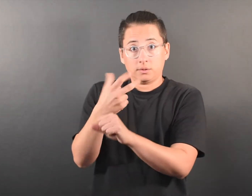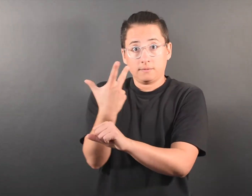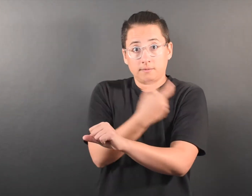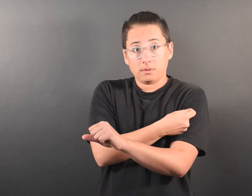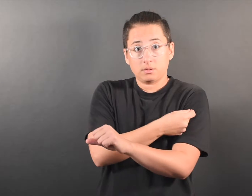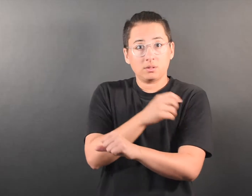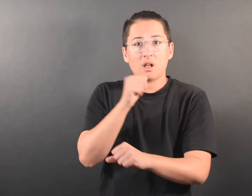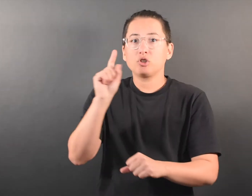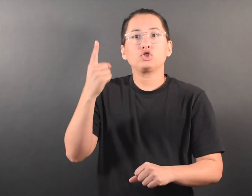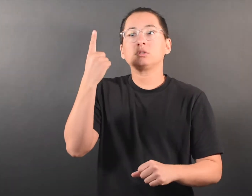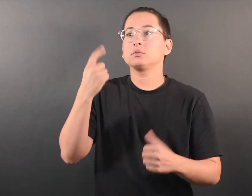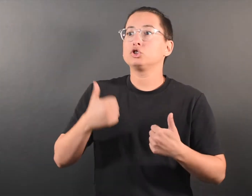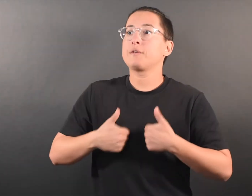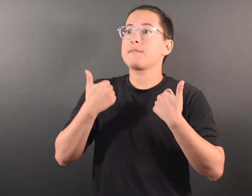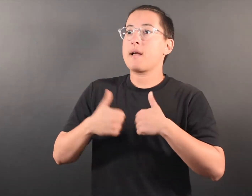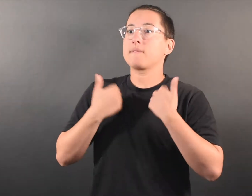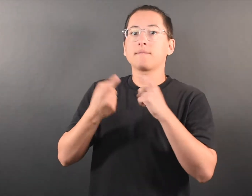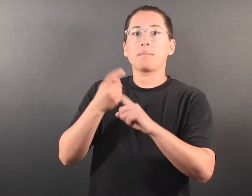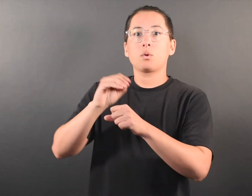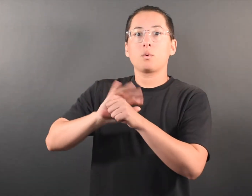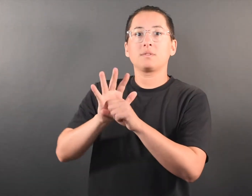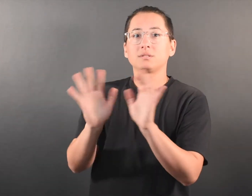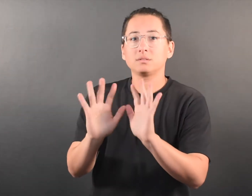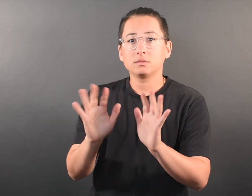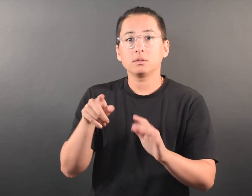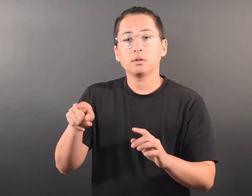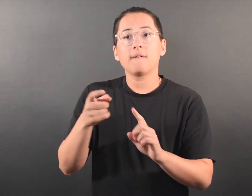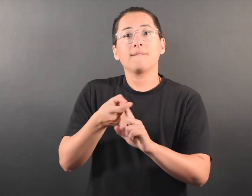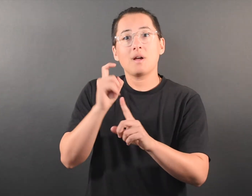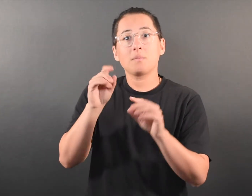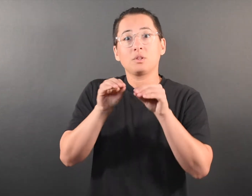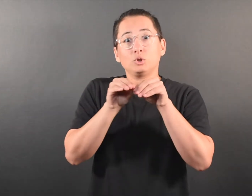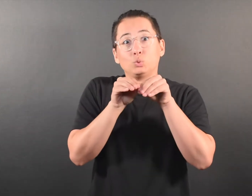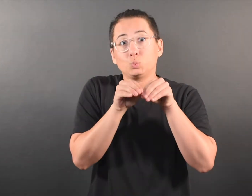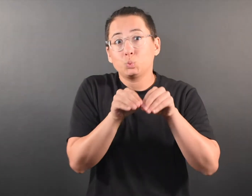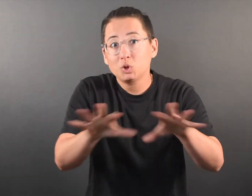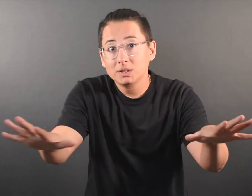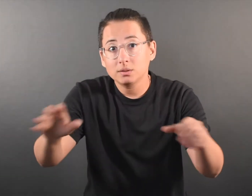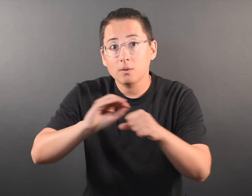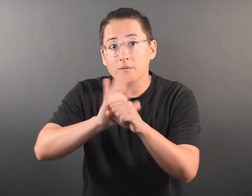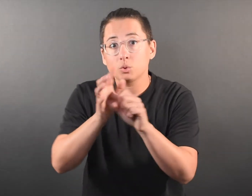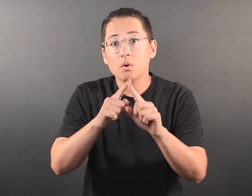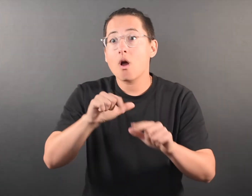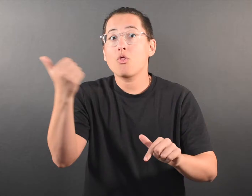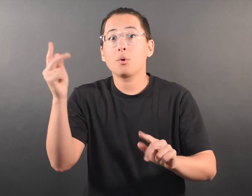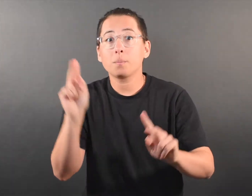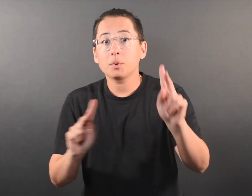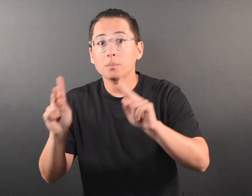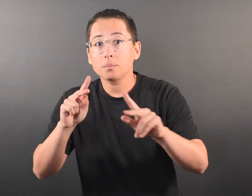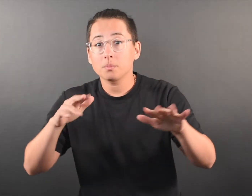the vaccine is not just about survival from COVID-19. It's about preventing spread of the